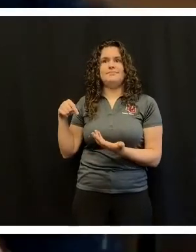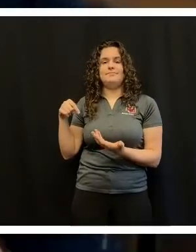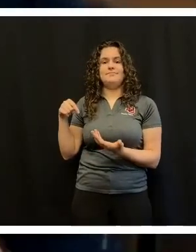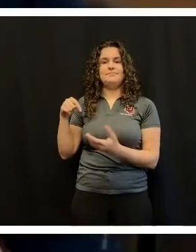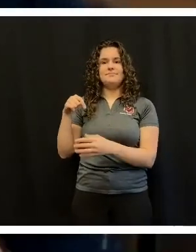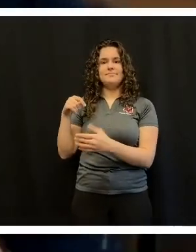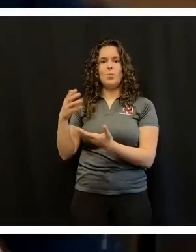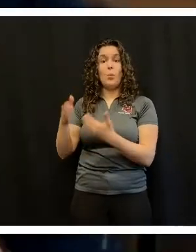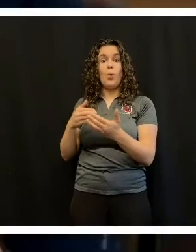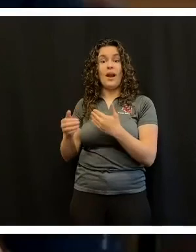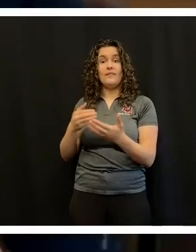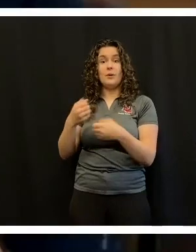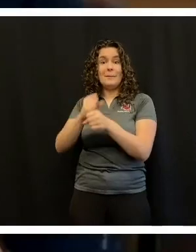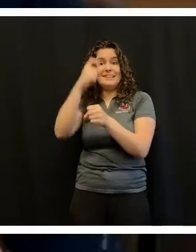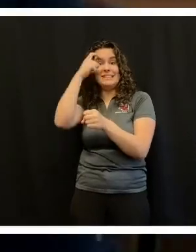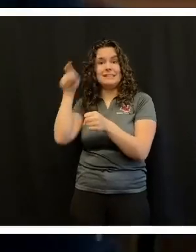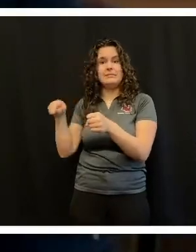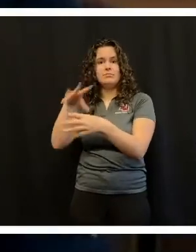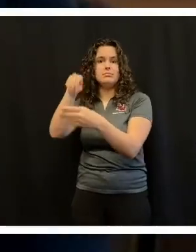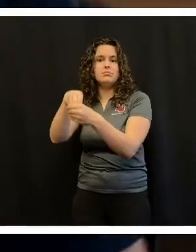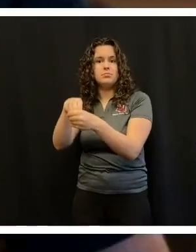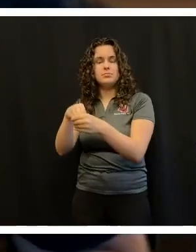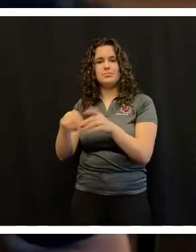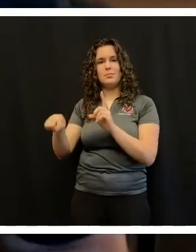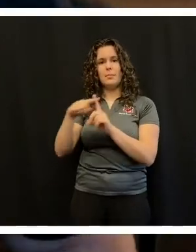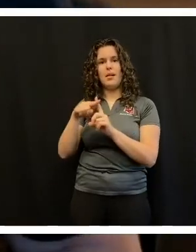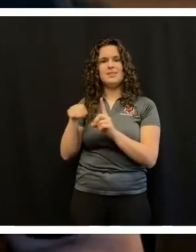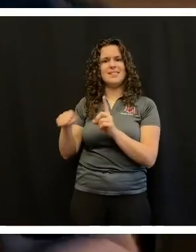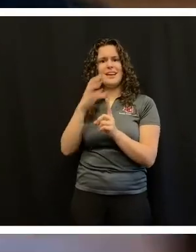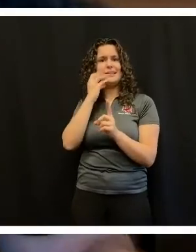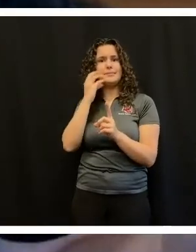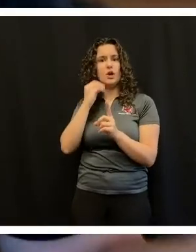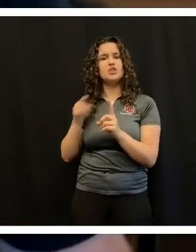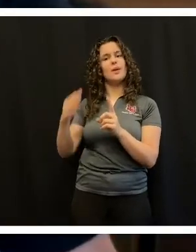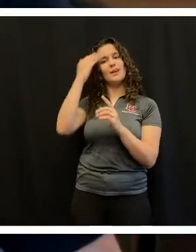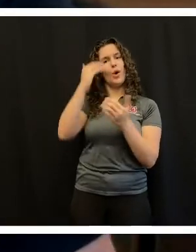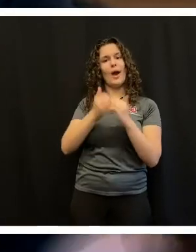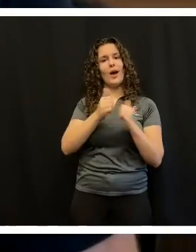because they have that experience and capacity